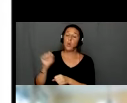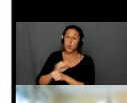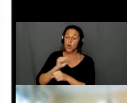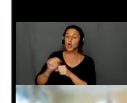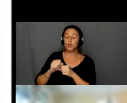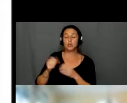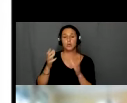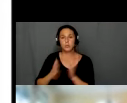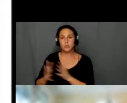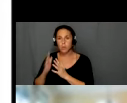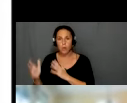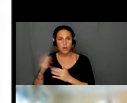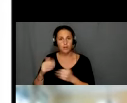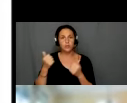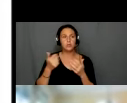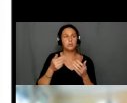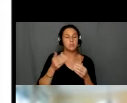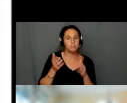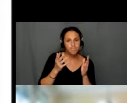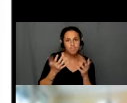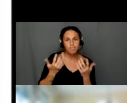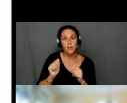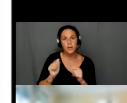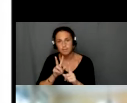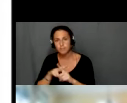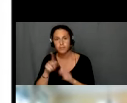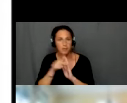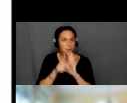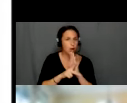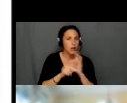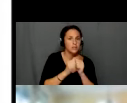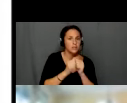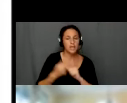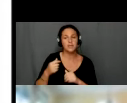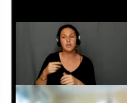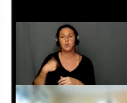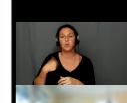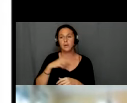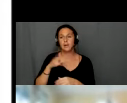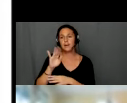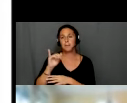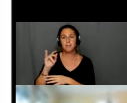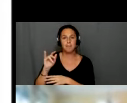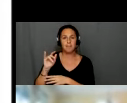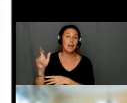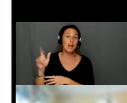Last year we won a policy change AB701 to limit some of these quotas